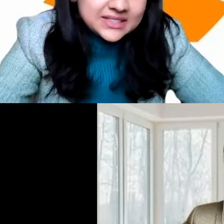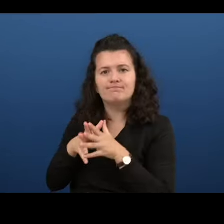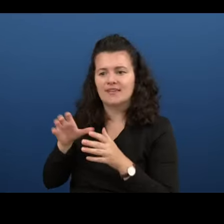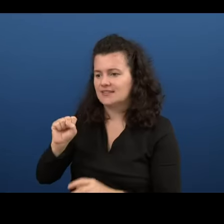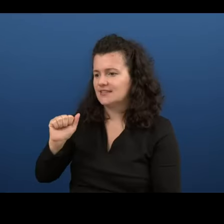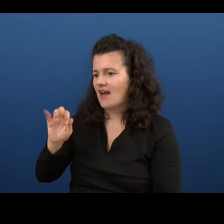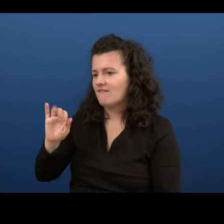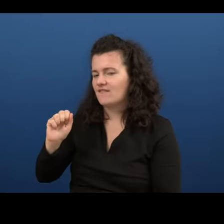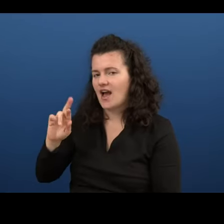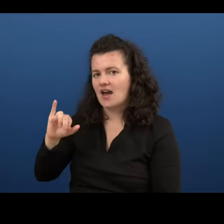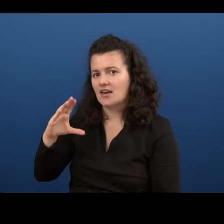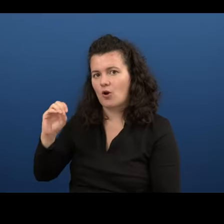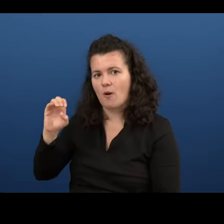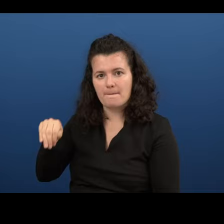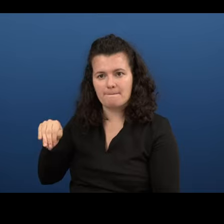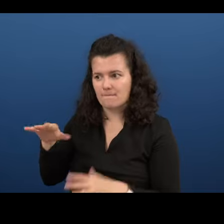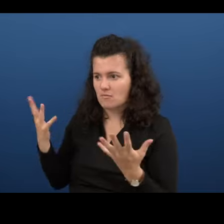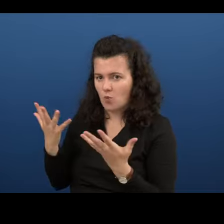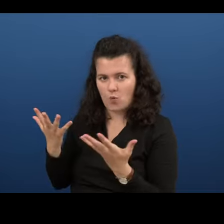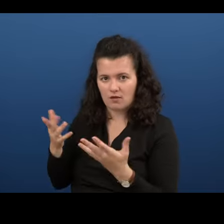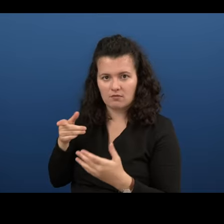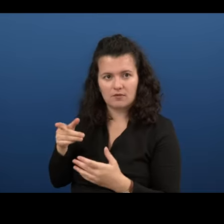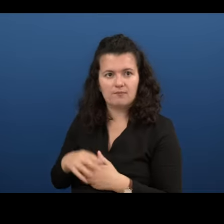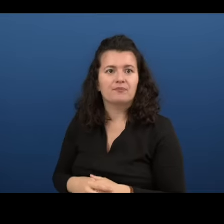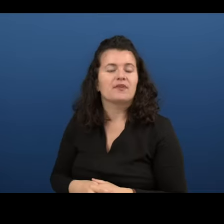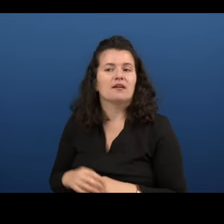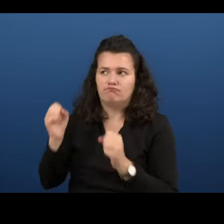as we speak, to today. Good morning everybody. Good afternoon.